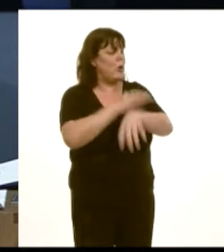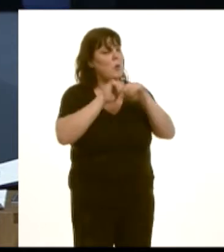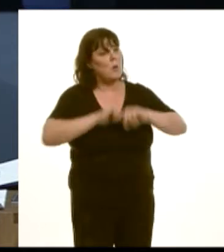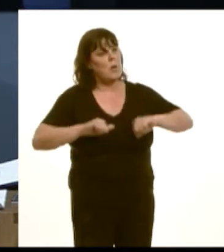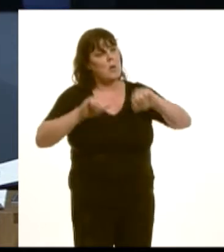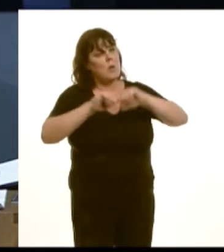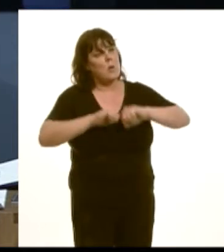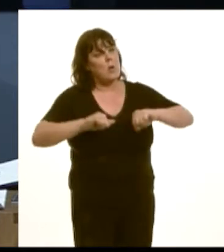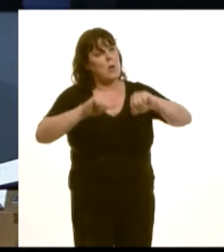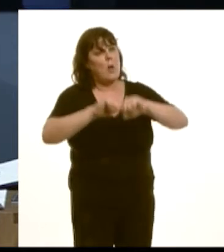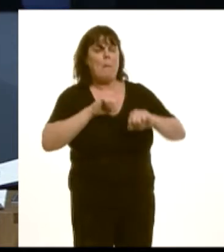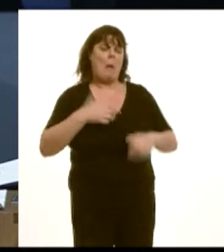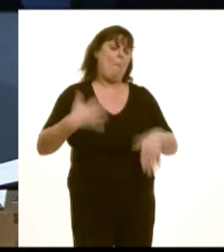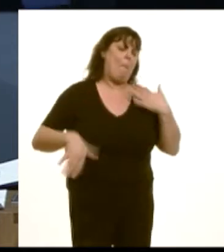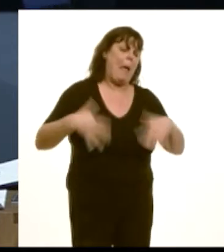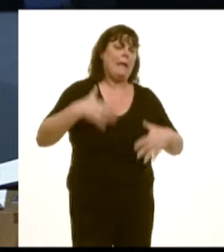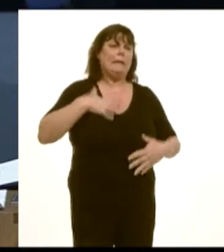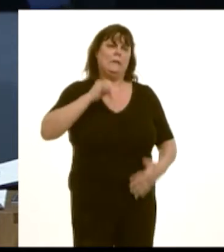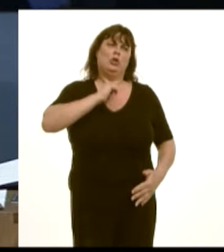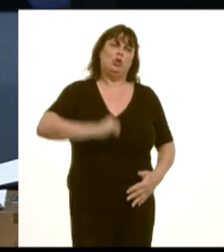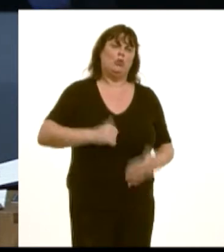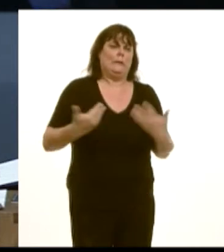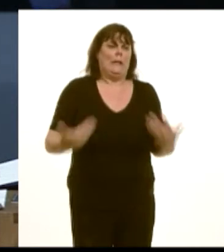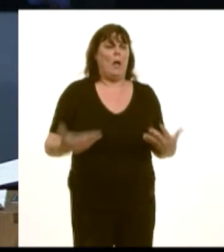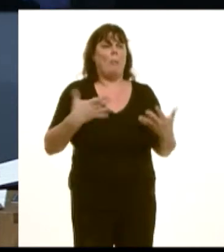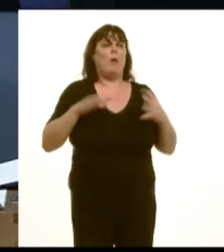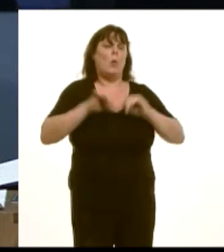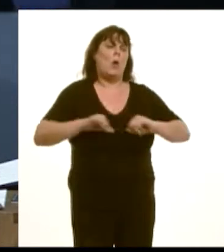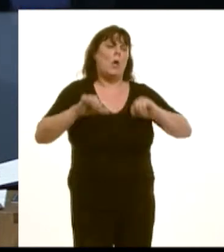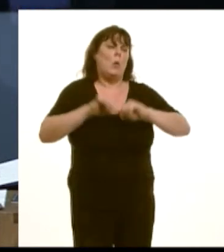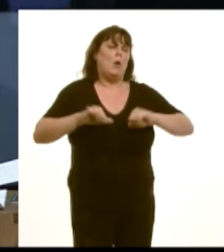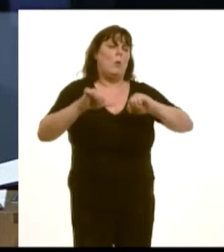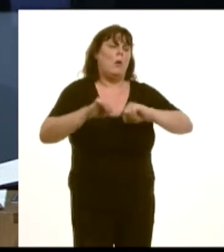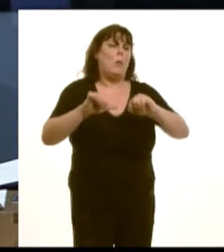they are in pain. What plans does your Government have to reduce those waiting times for local